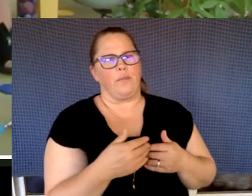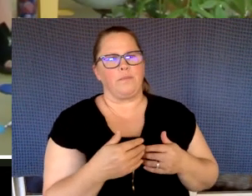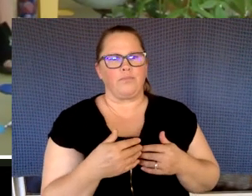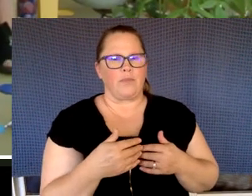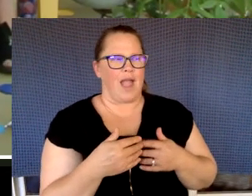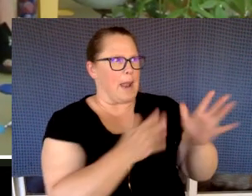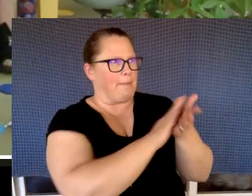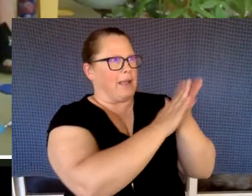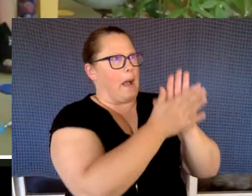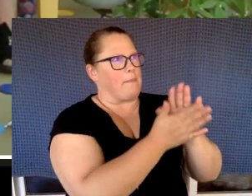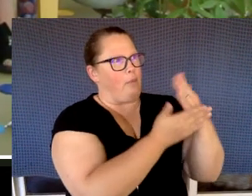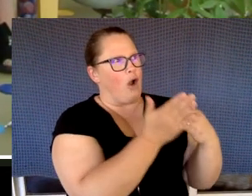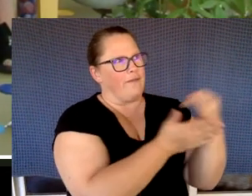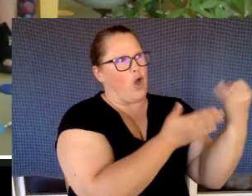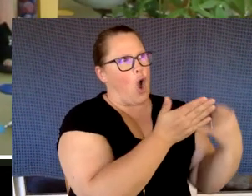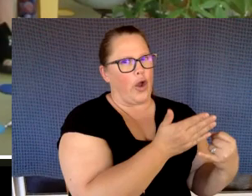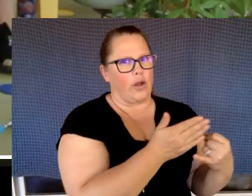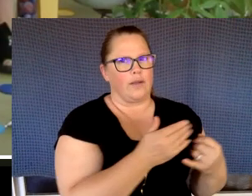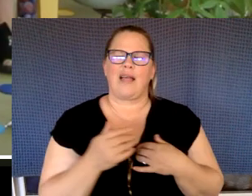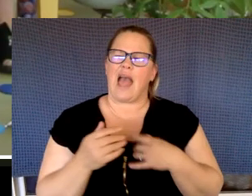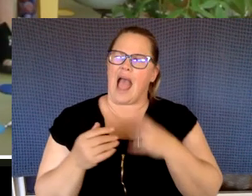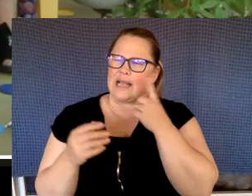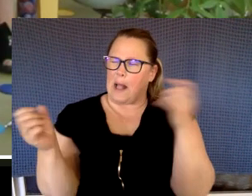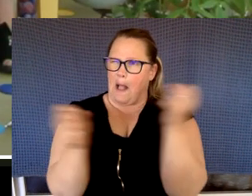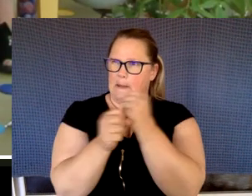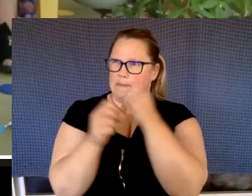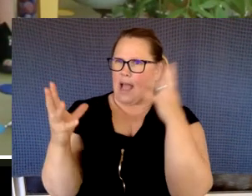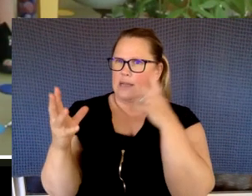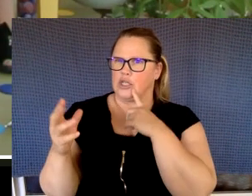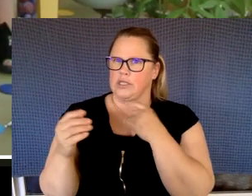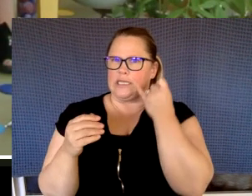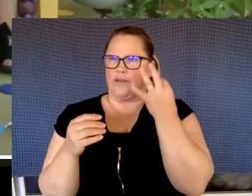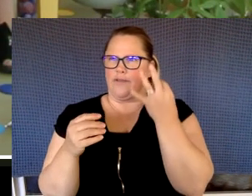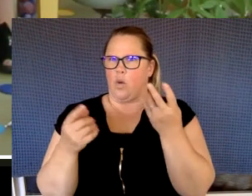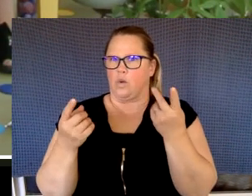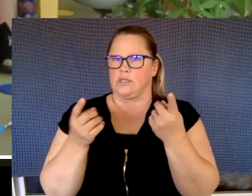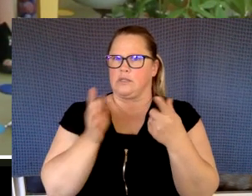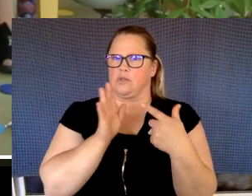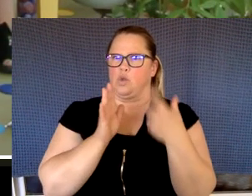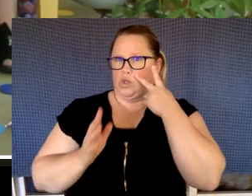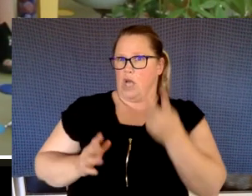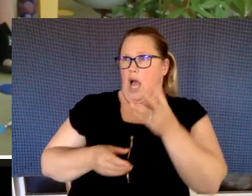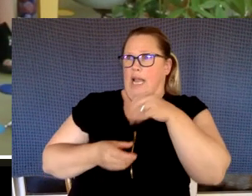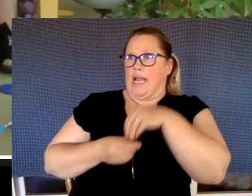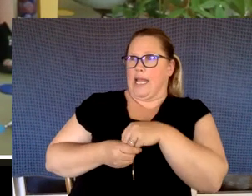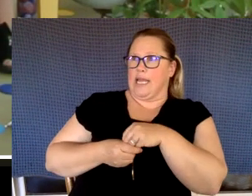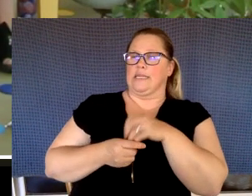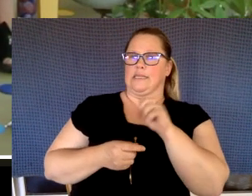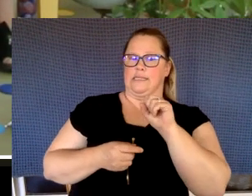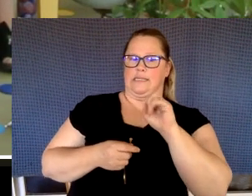of art and I imagine if it was shown in Seattle would look different than it's shown in Paris. So there'd be different